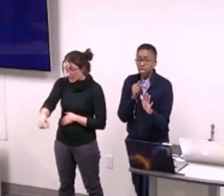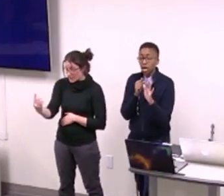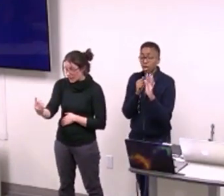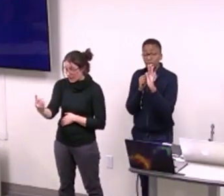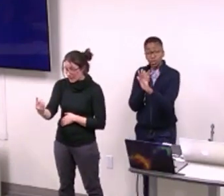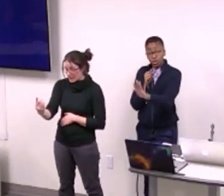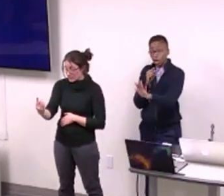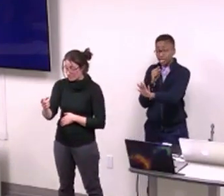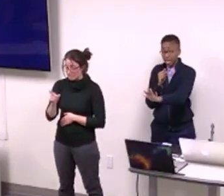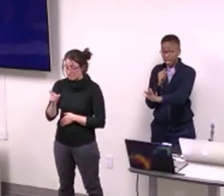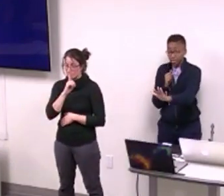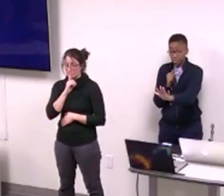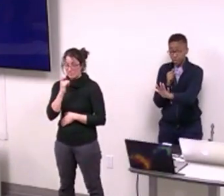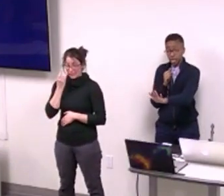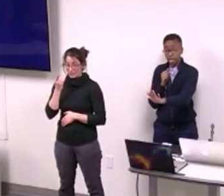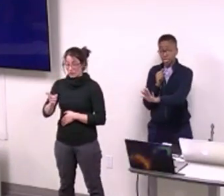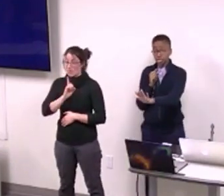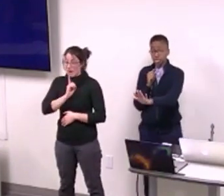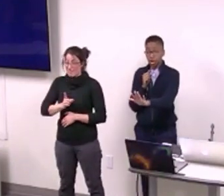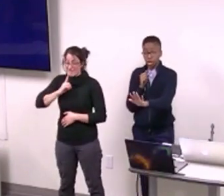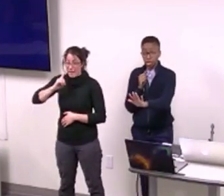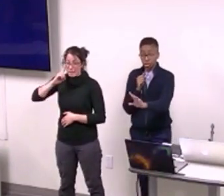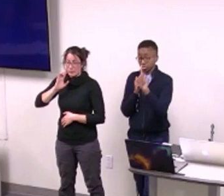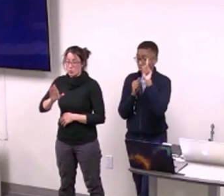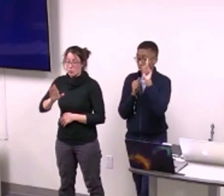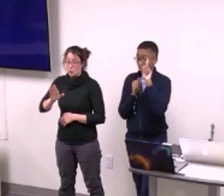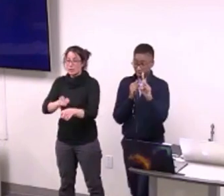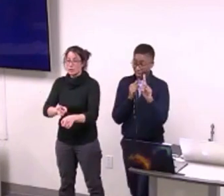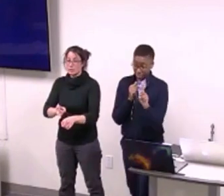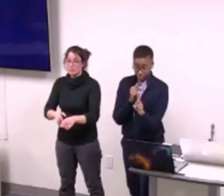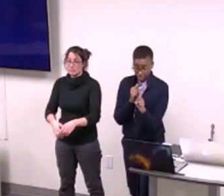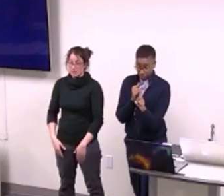If you are deaf, your answers are one. I am deaf.